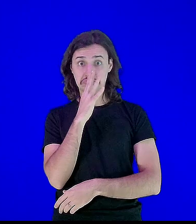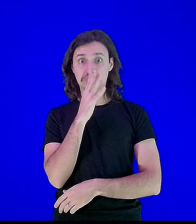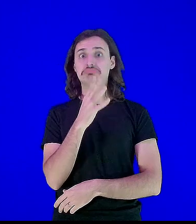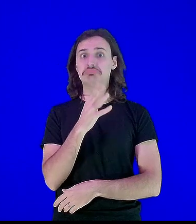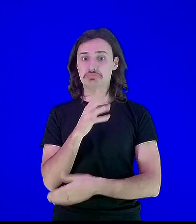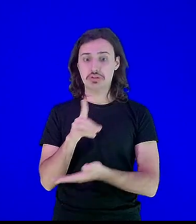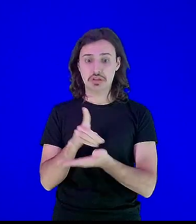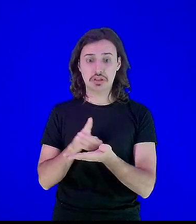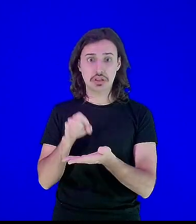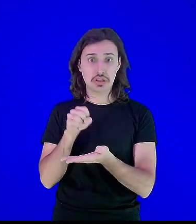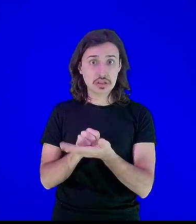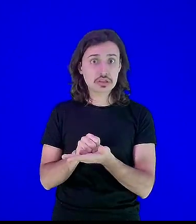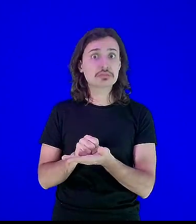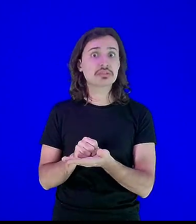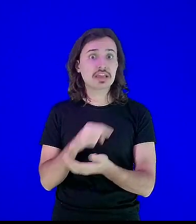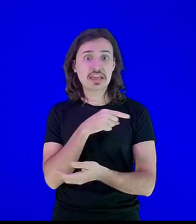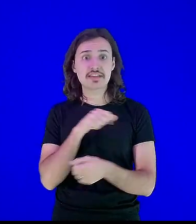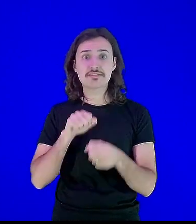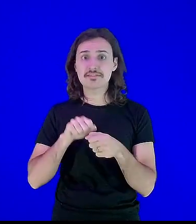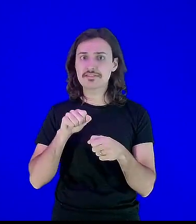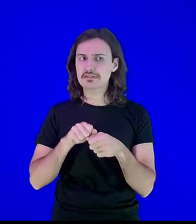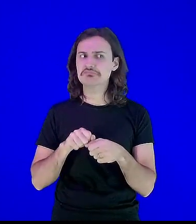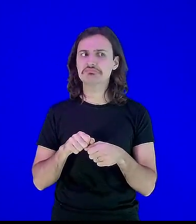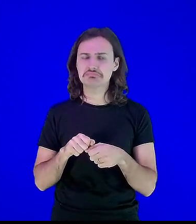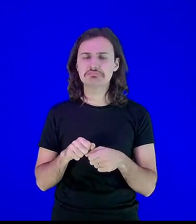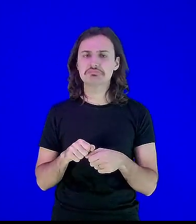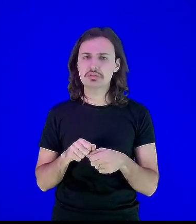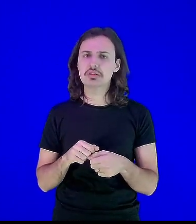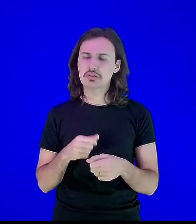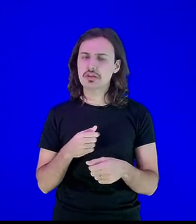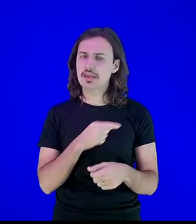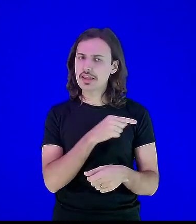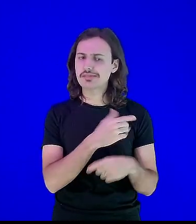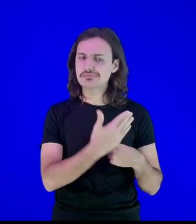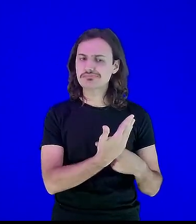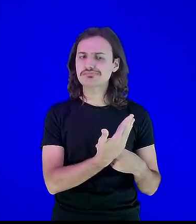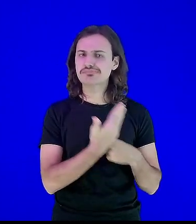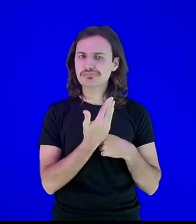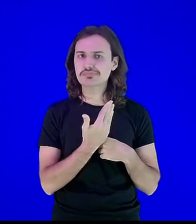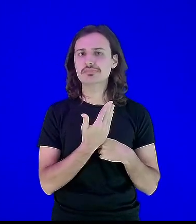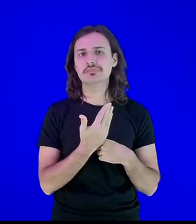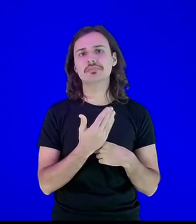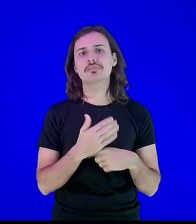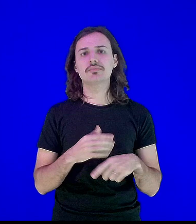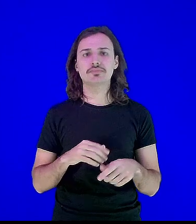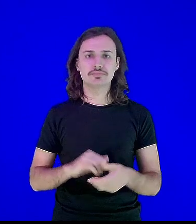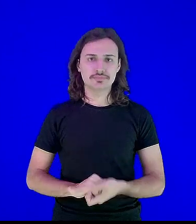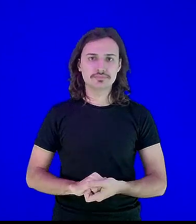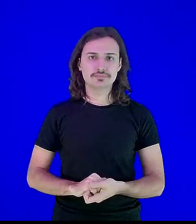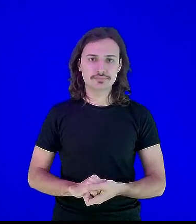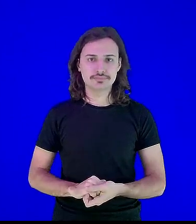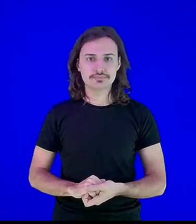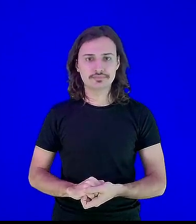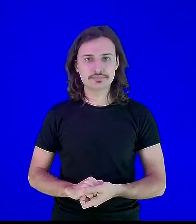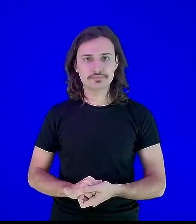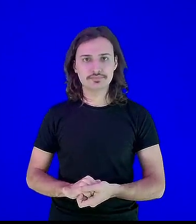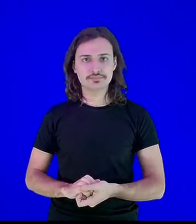will be, for sure, working to implement in LetraSinal. He's also encouraging me a lot